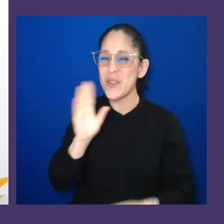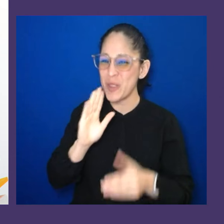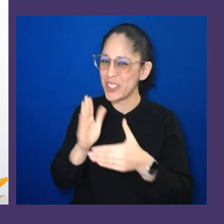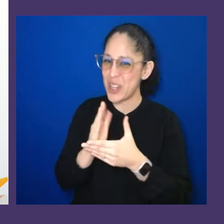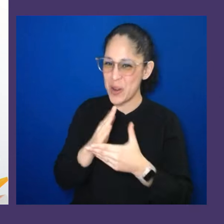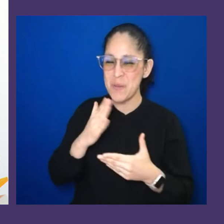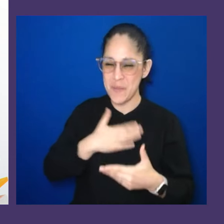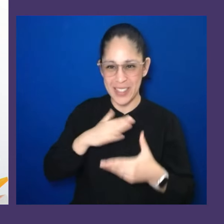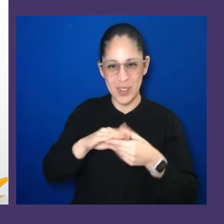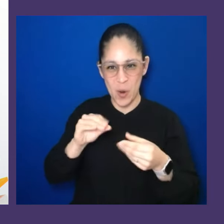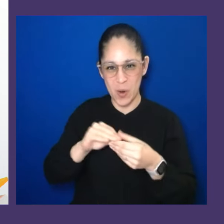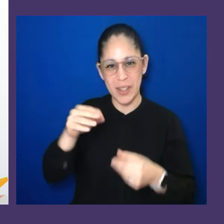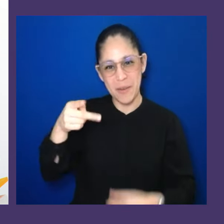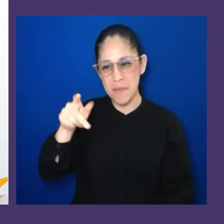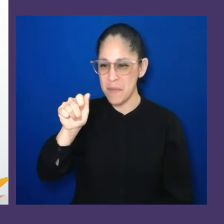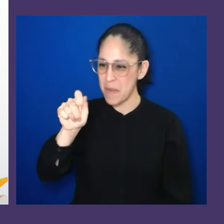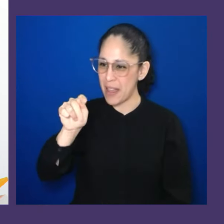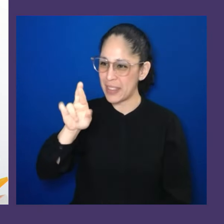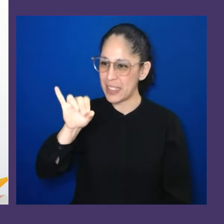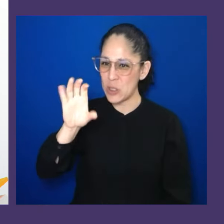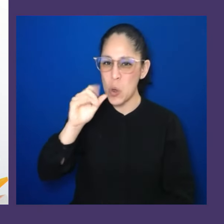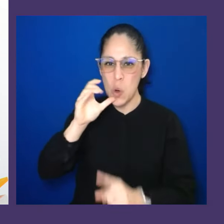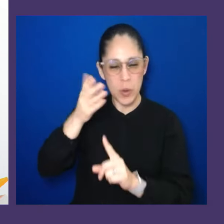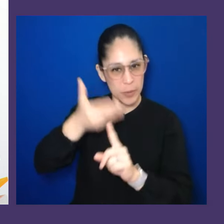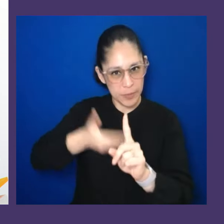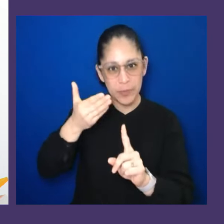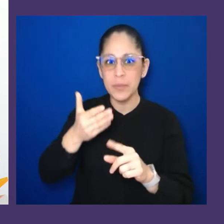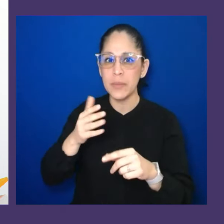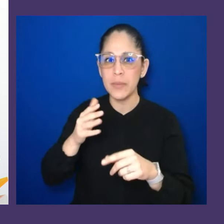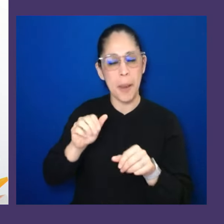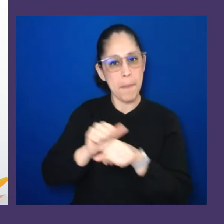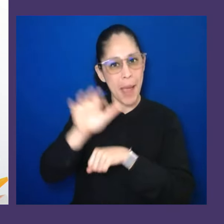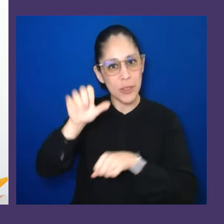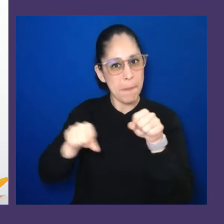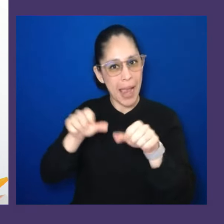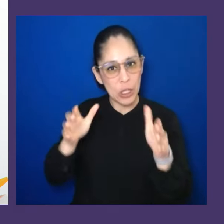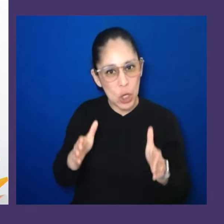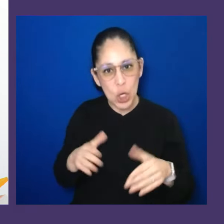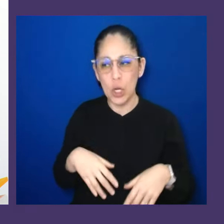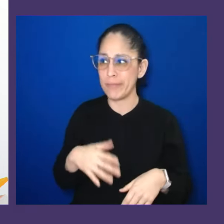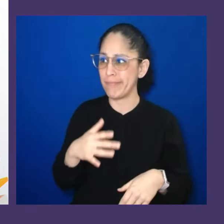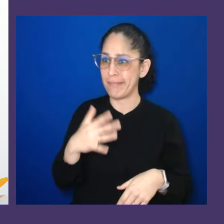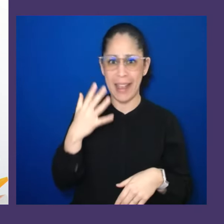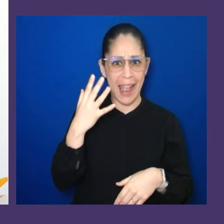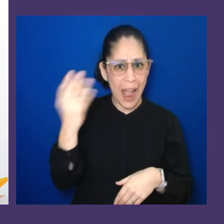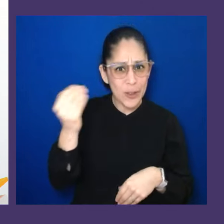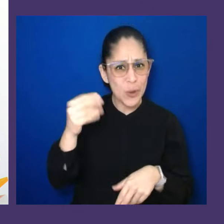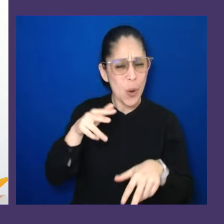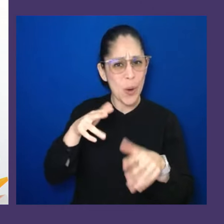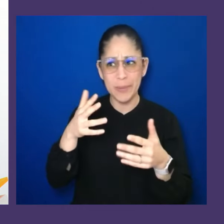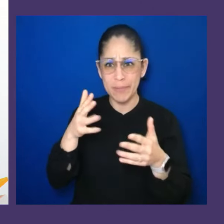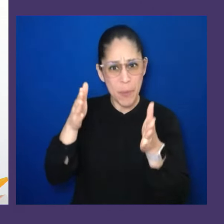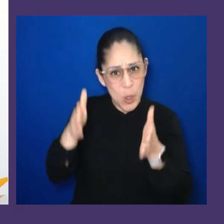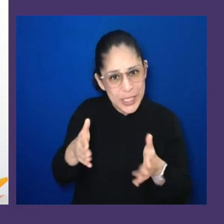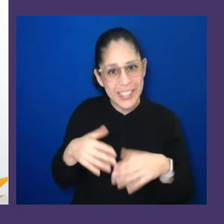Patricio is a mountain biker, outdoors person, father of two children.